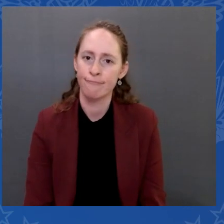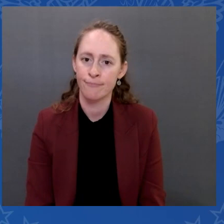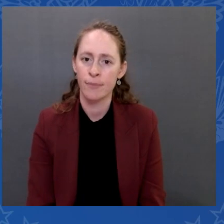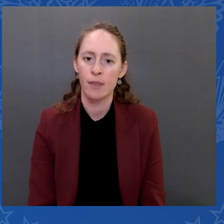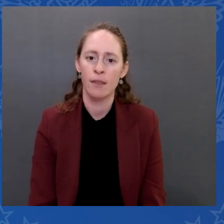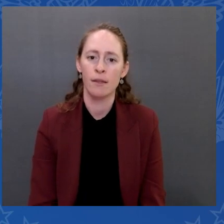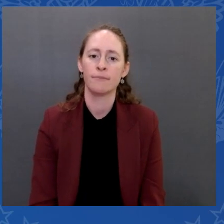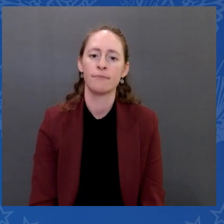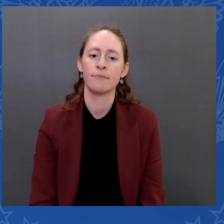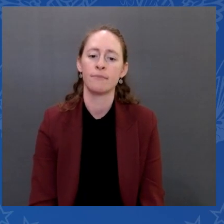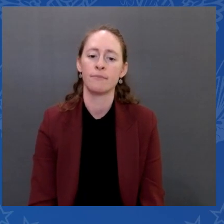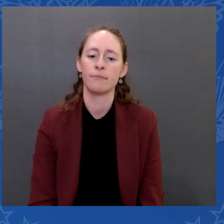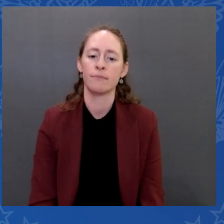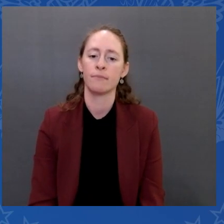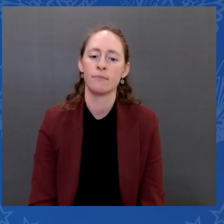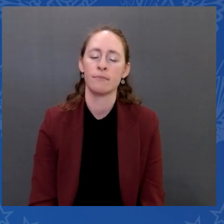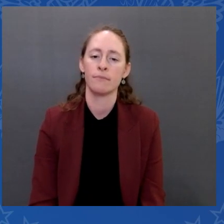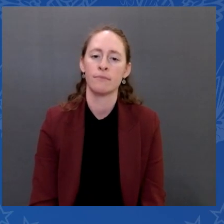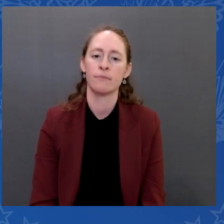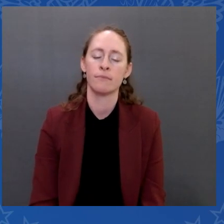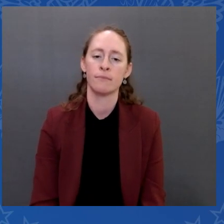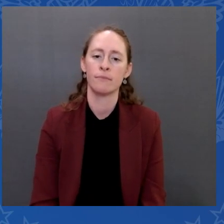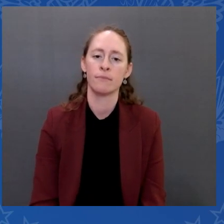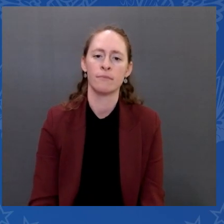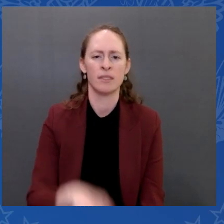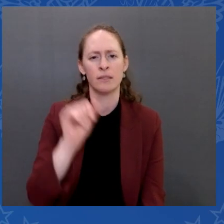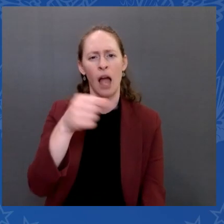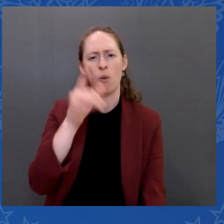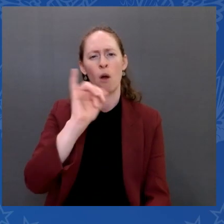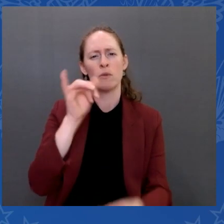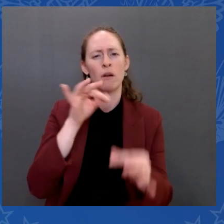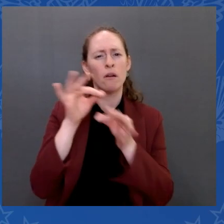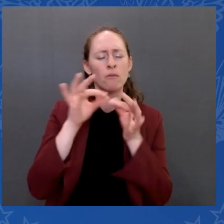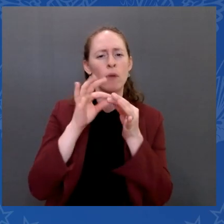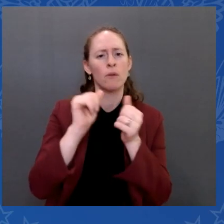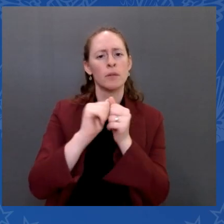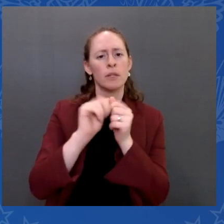We welcome your thoughts here. Mr. Linebarger: Thank you, Brian. And, Mr. President, it's great to see you so well.